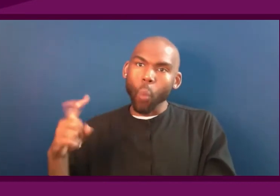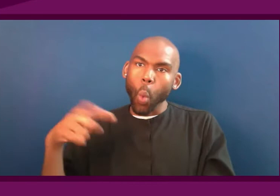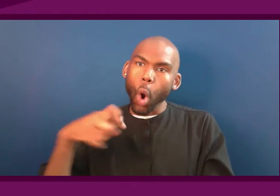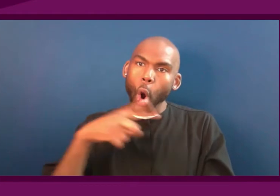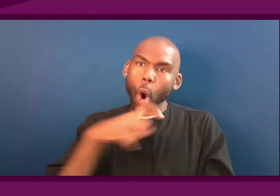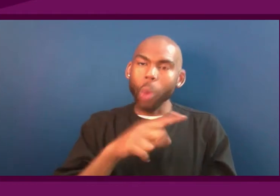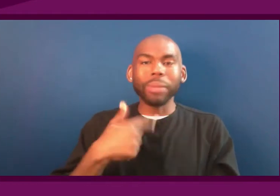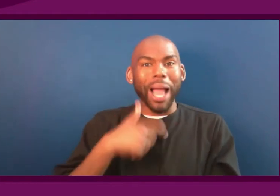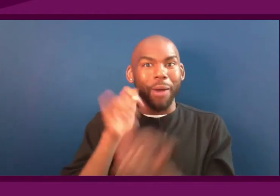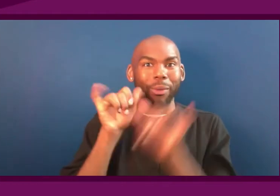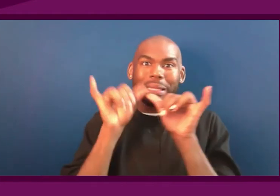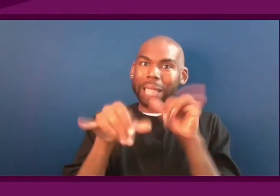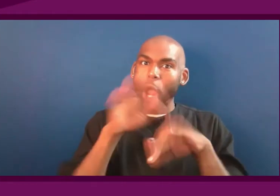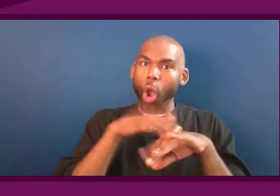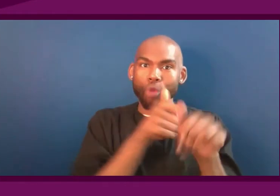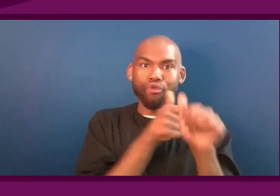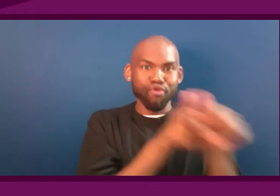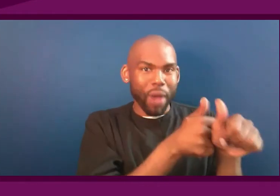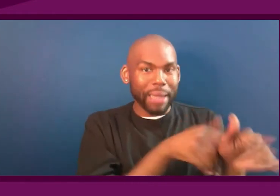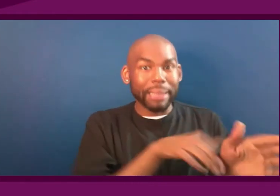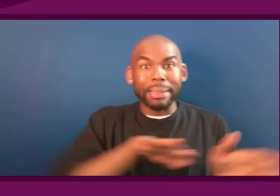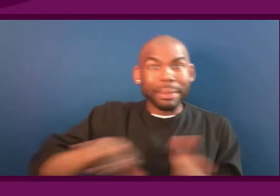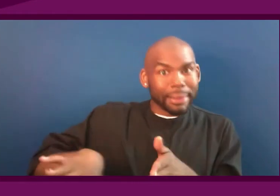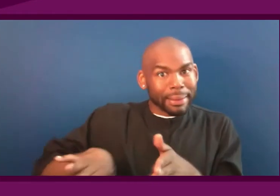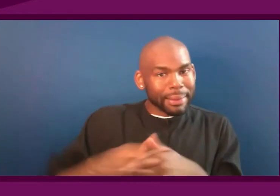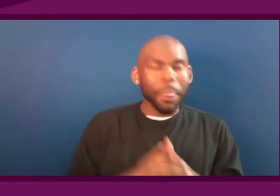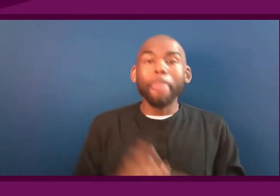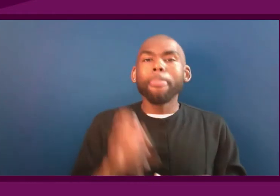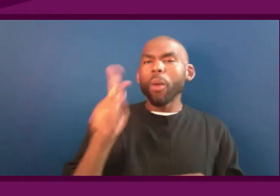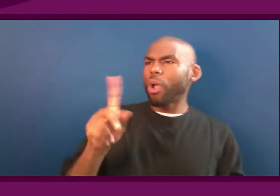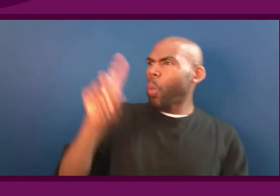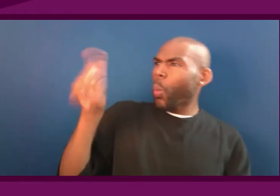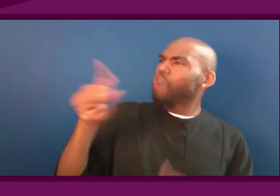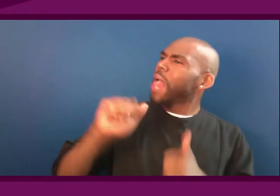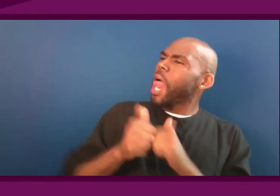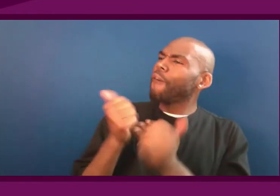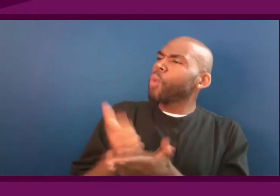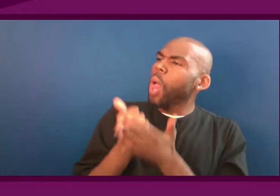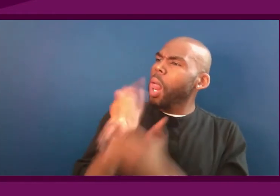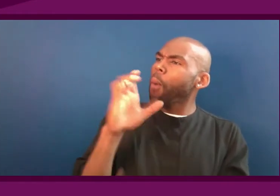early two thousands. And how I started helping was with accessibility. I really believe